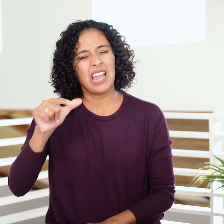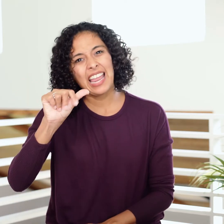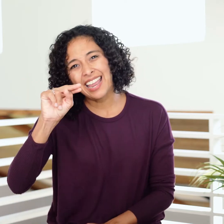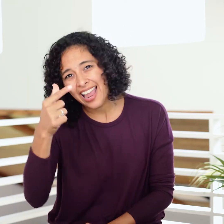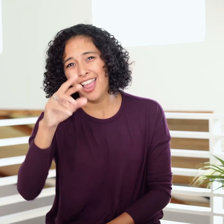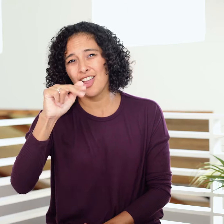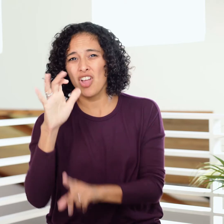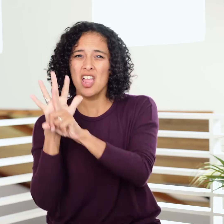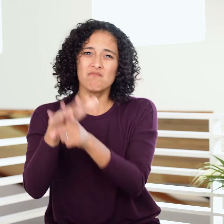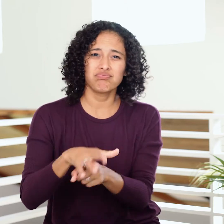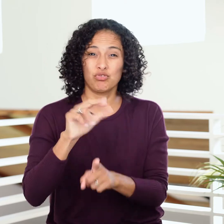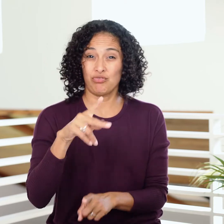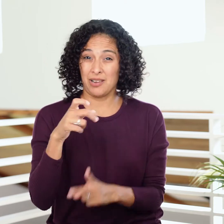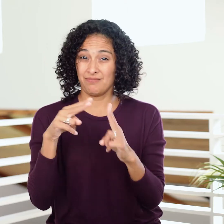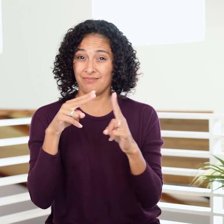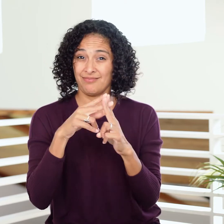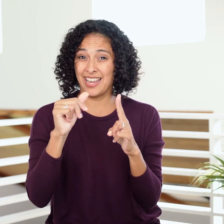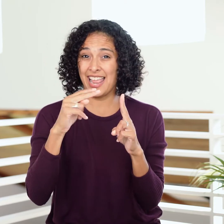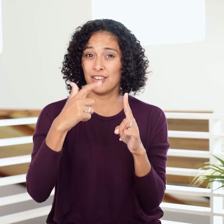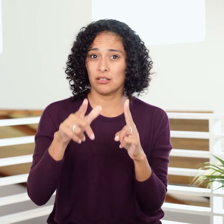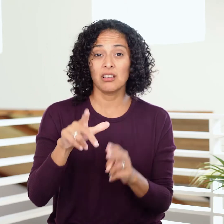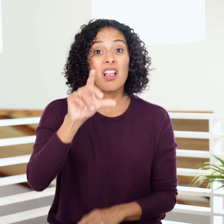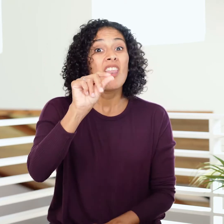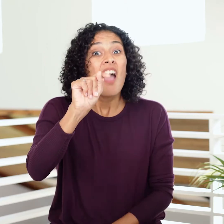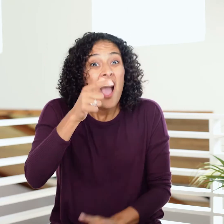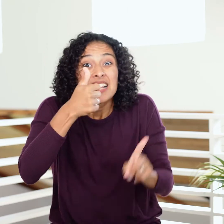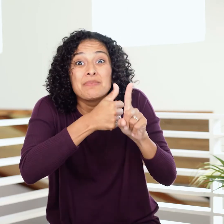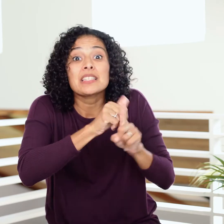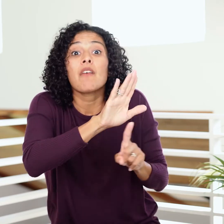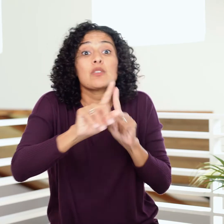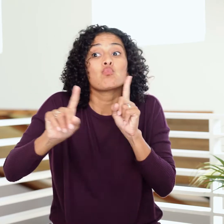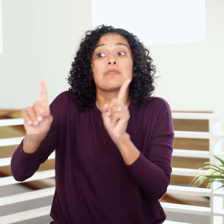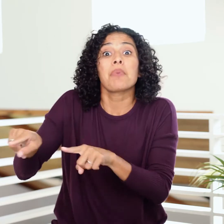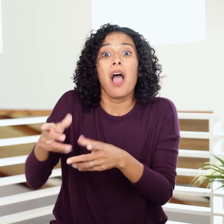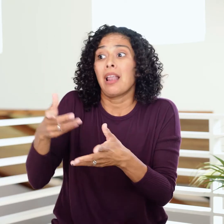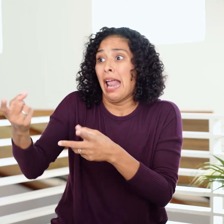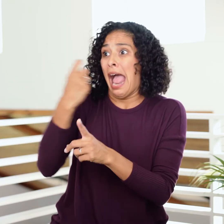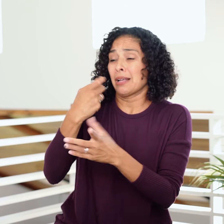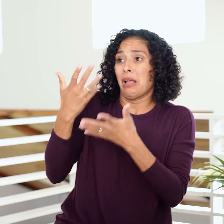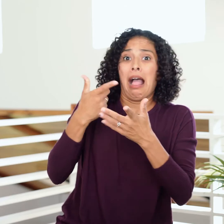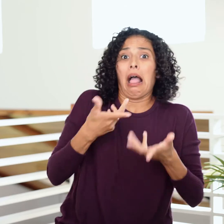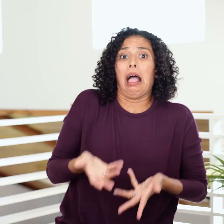gang-rape is horrific. Lot even responds wickedly to the men’s wicked suggestion,